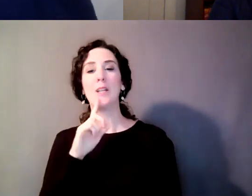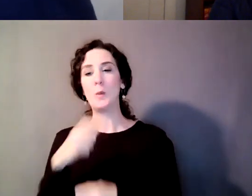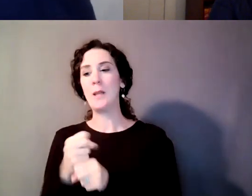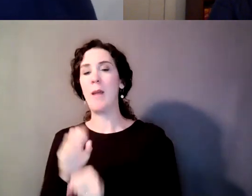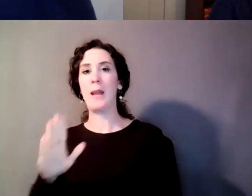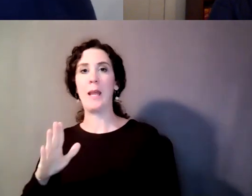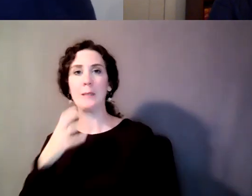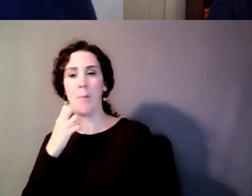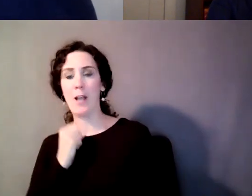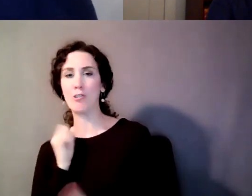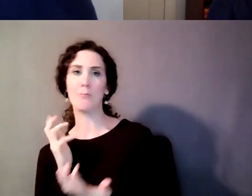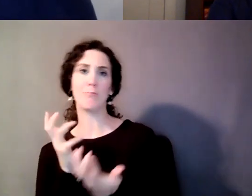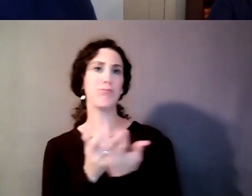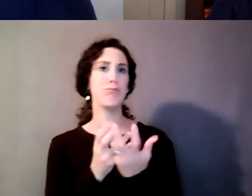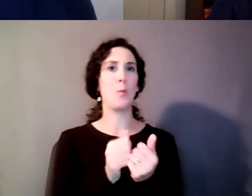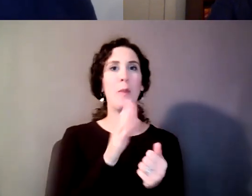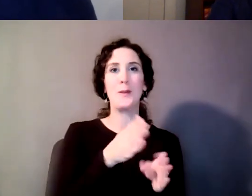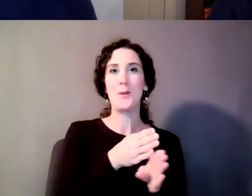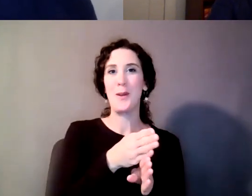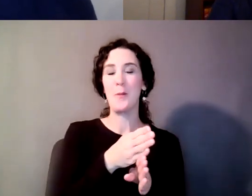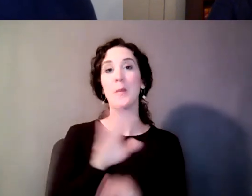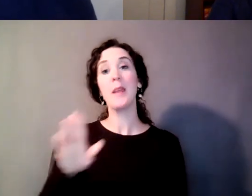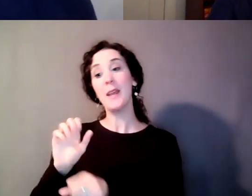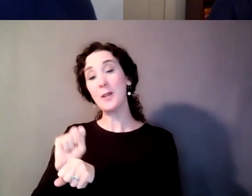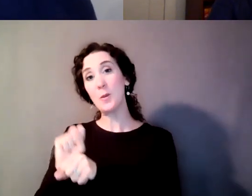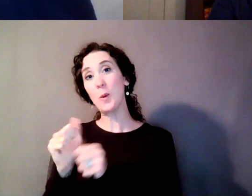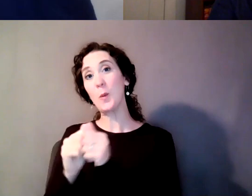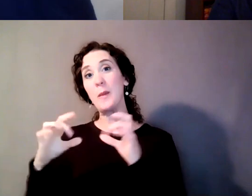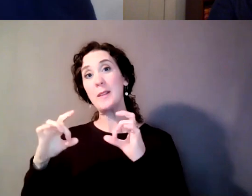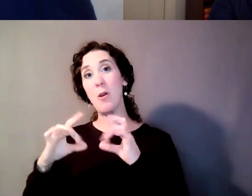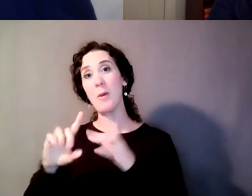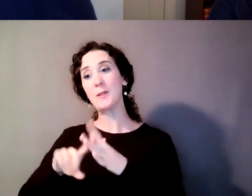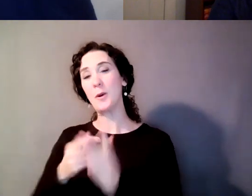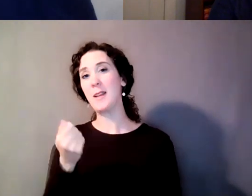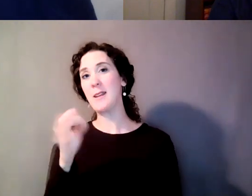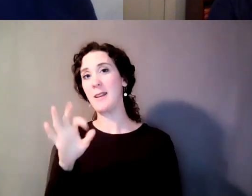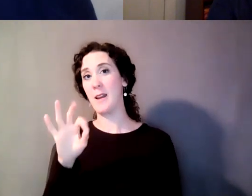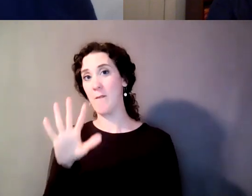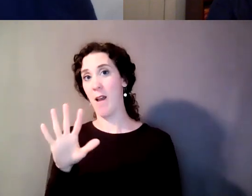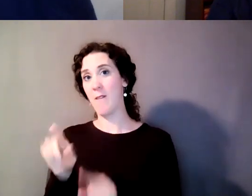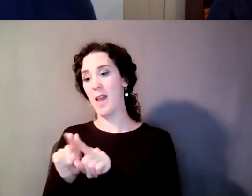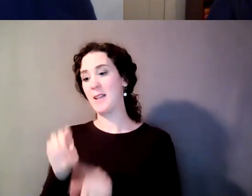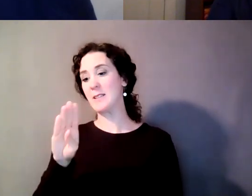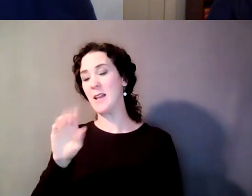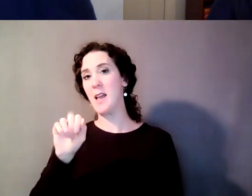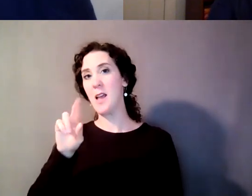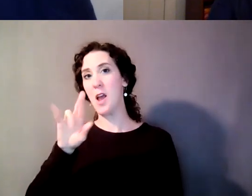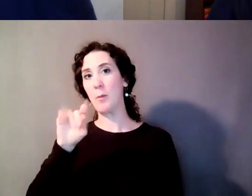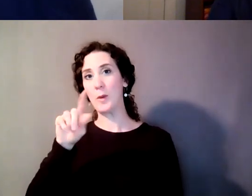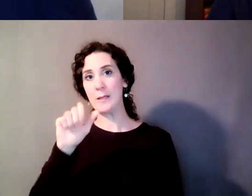years. His work for Starbucks began in 1995 as a barista, moving forward into five operations positions